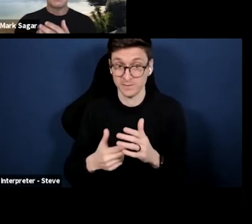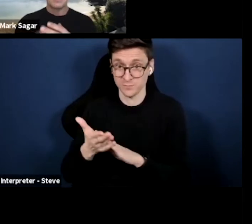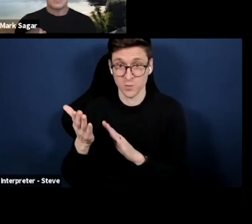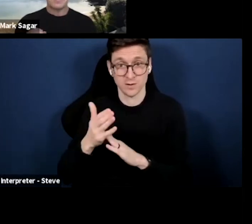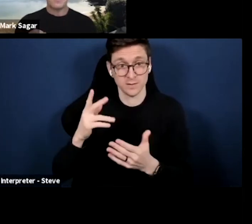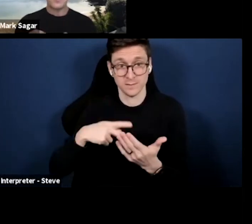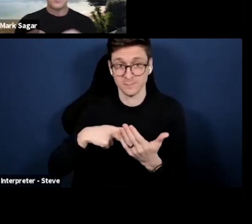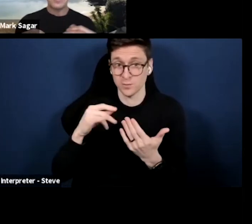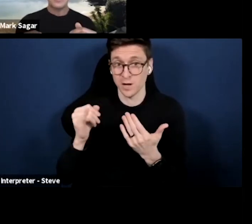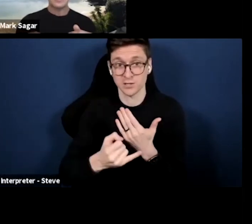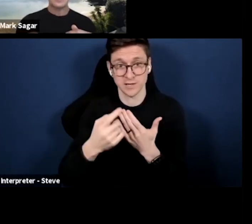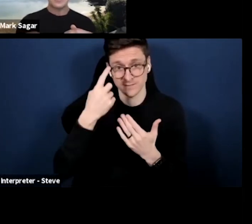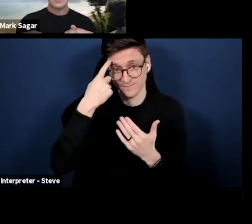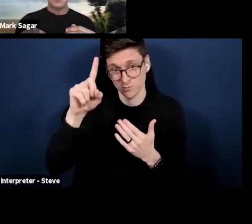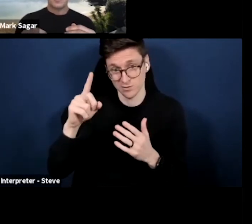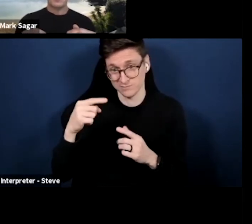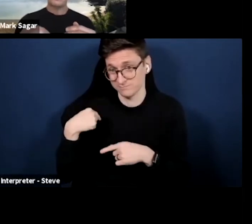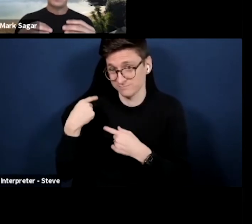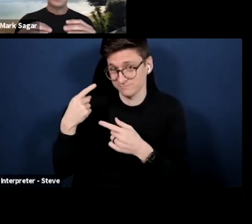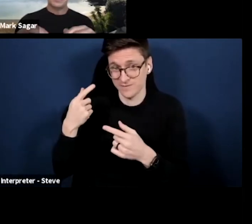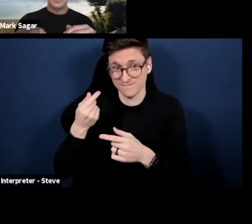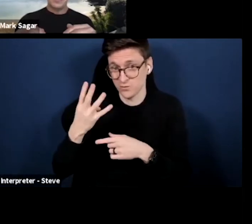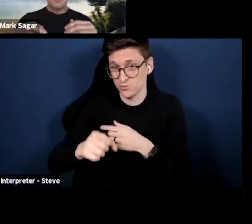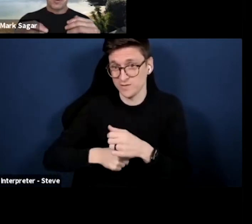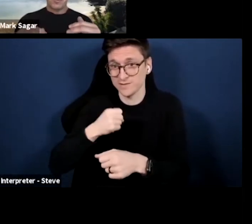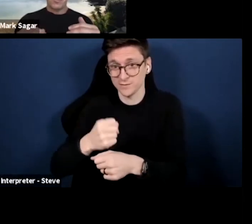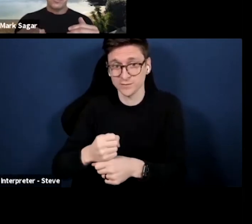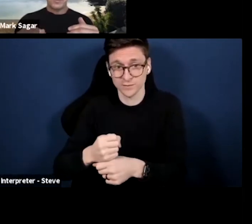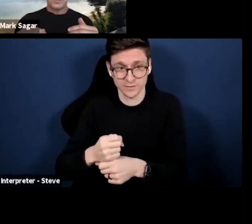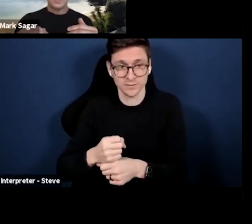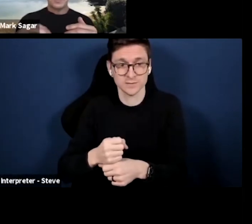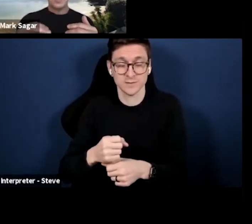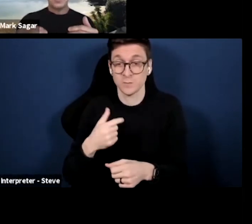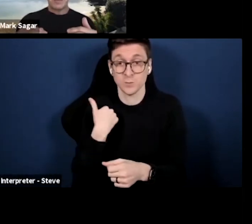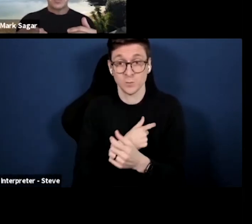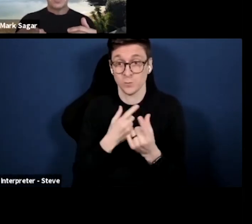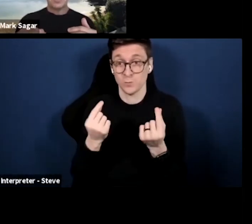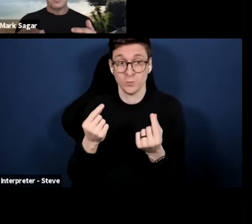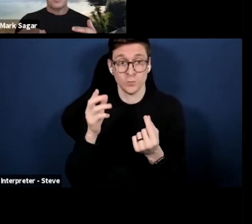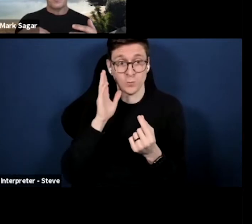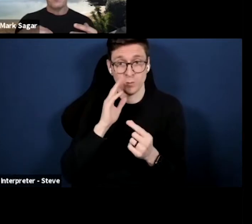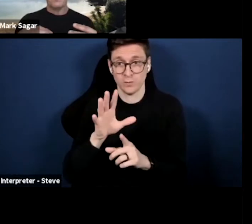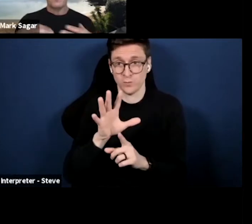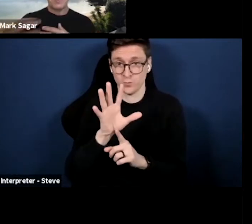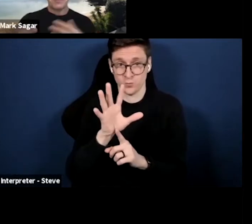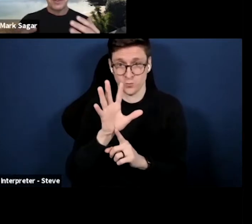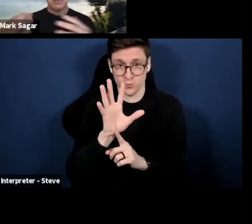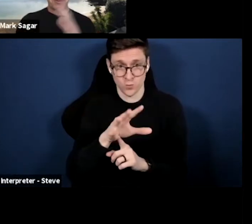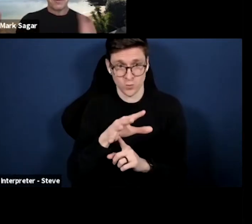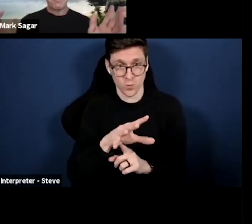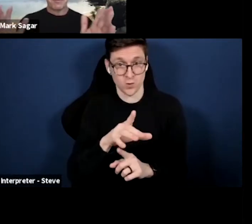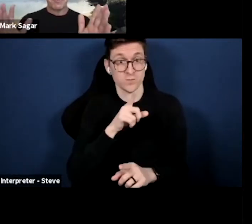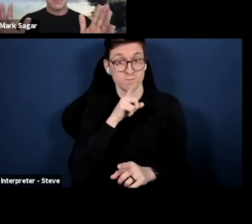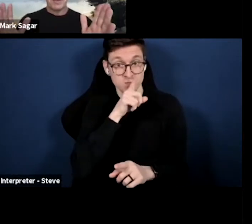um few years where we've been recording the interaction of real children through